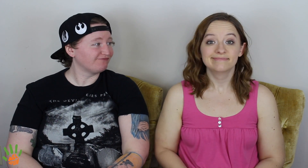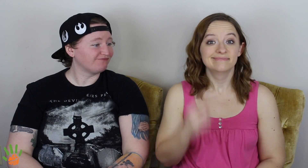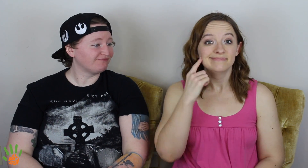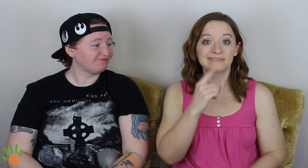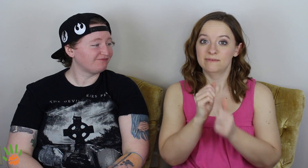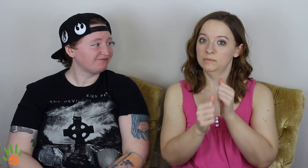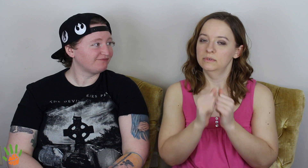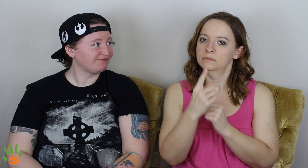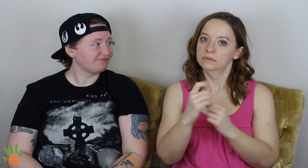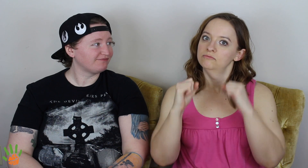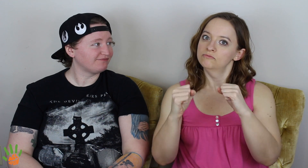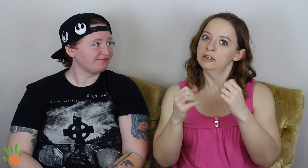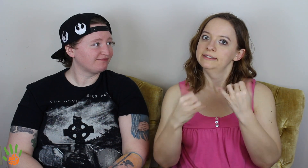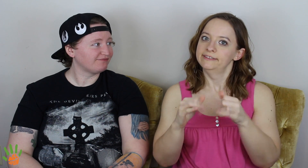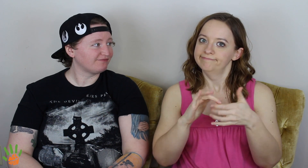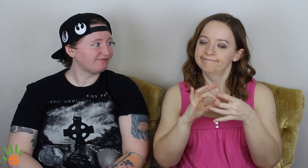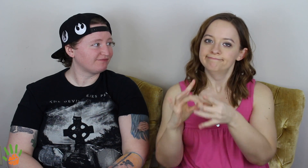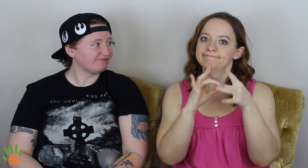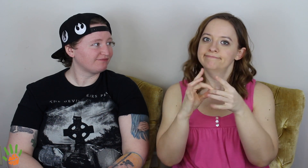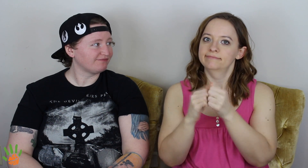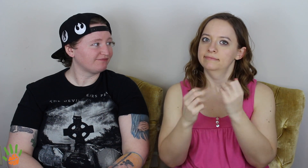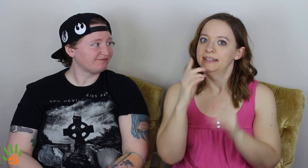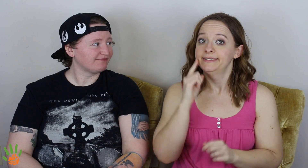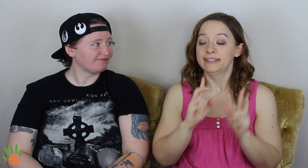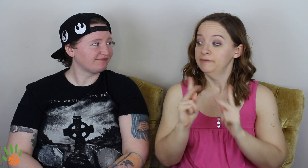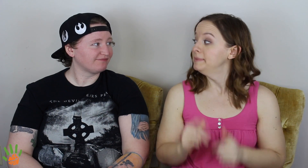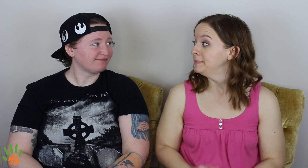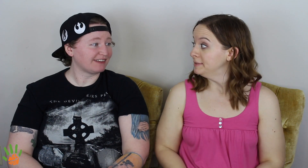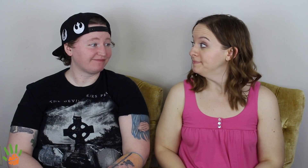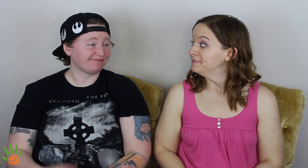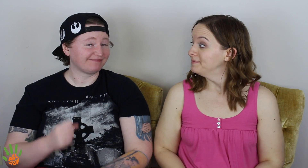Yeah, Deaf sports are an integral part of many Deaf people's lives.